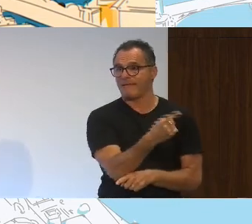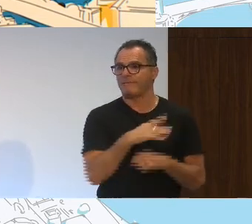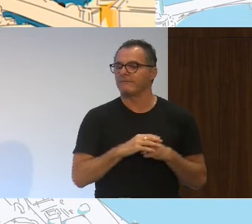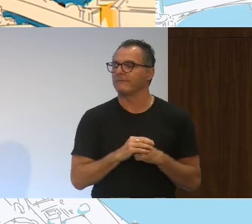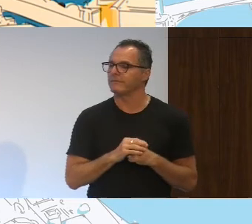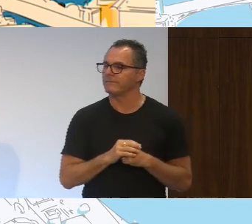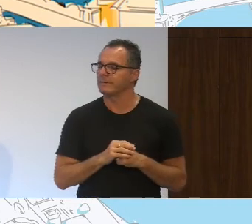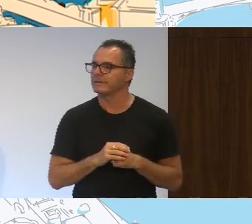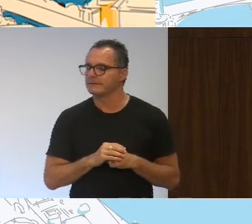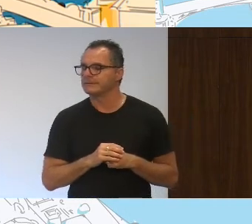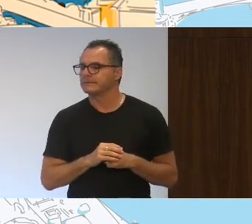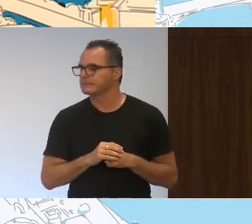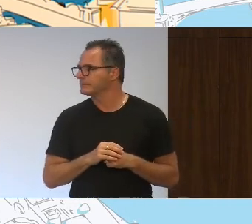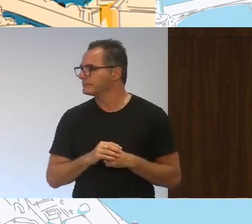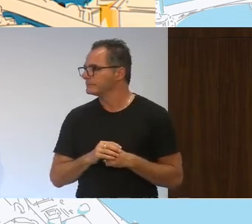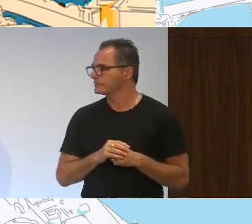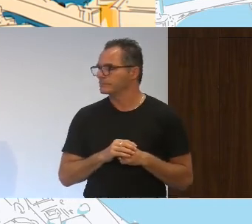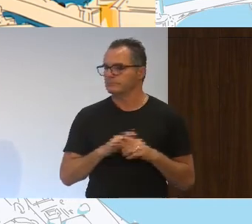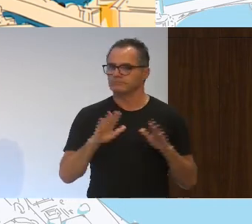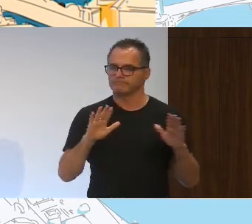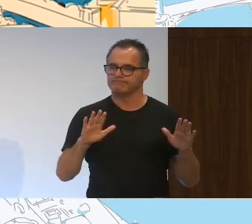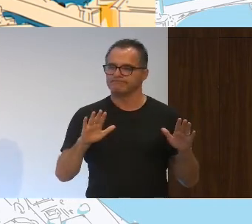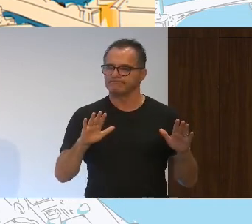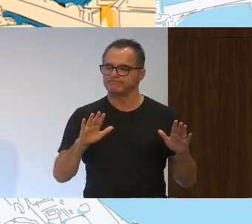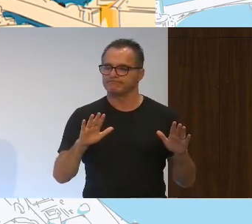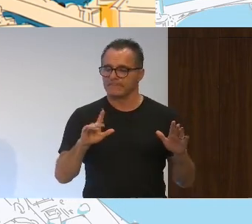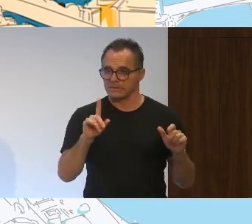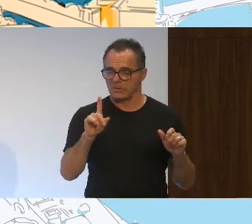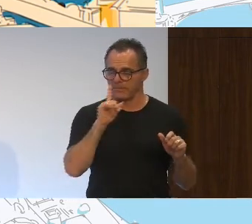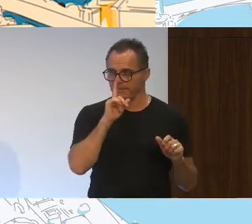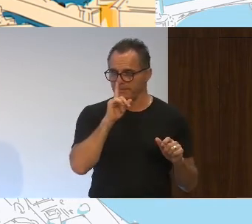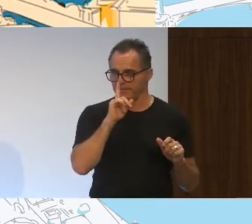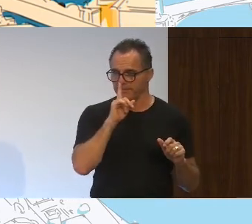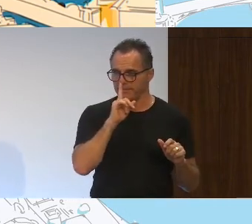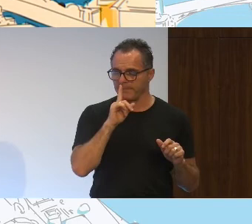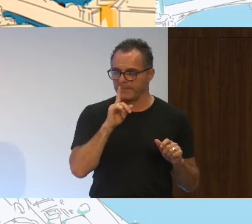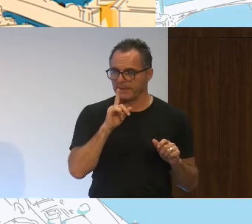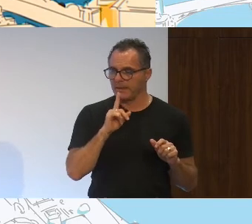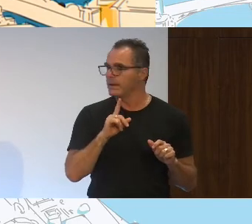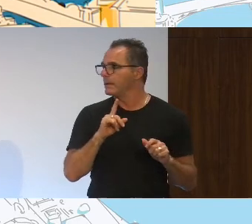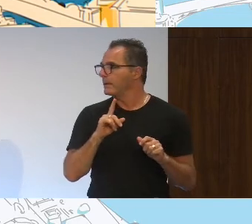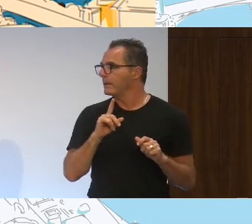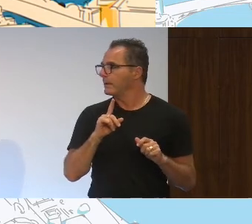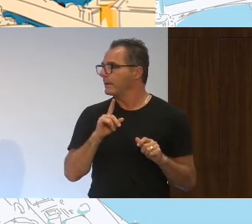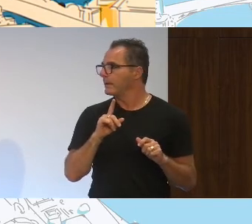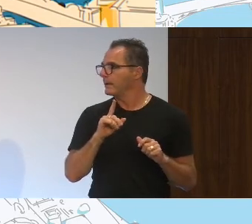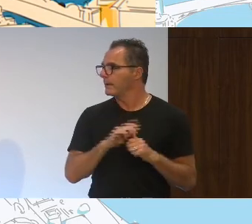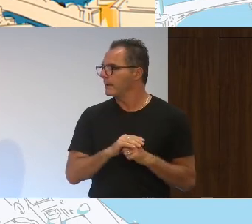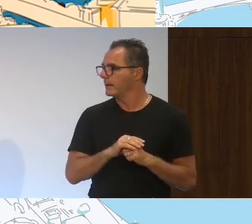It wouldn't have this active constriction thing. So we well, I think we're quite determined